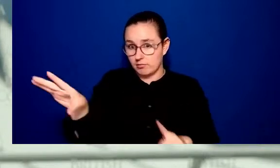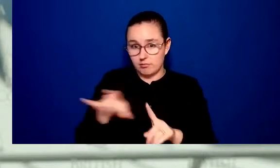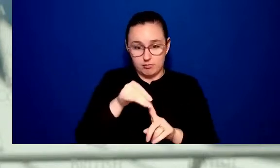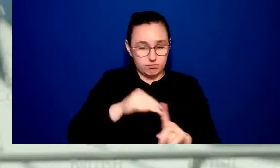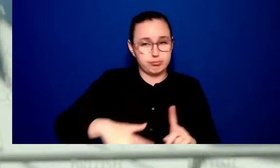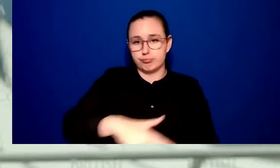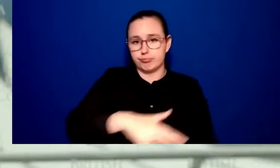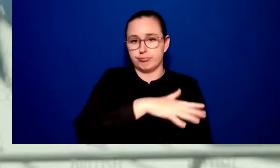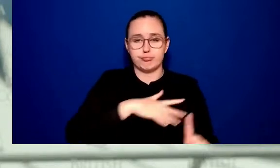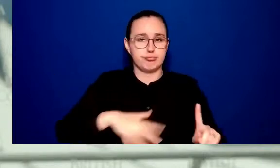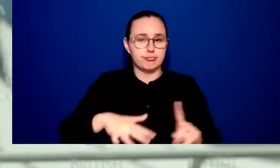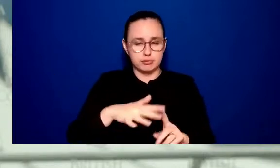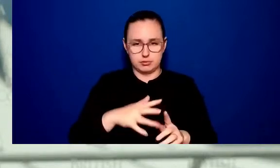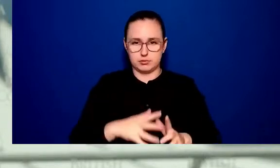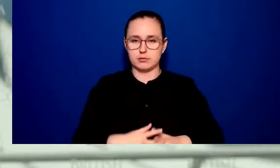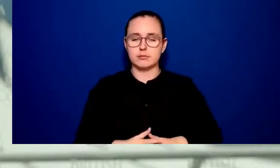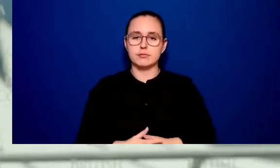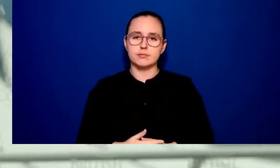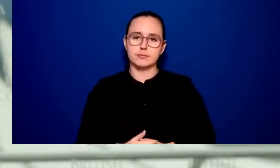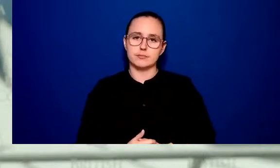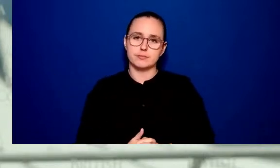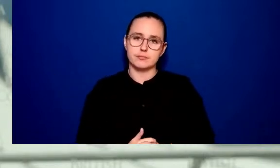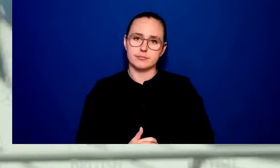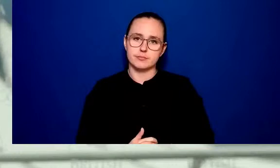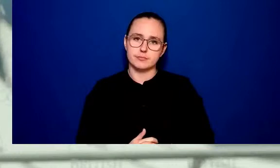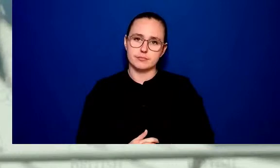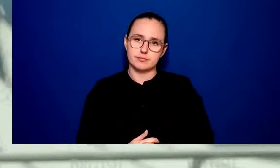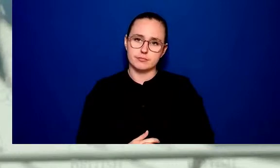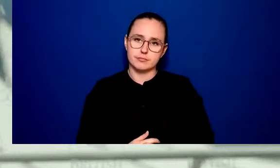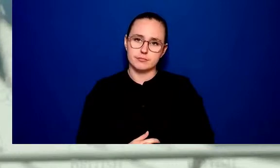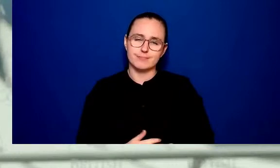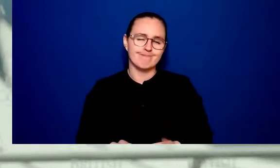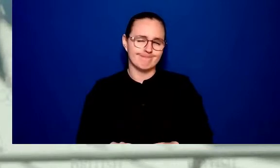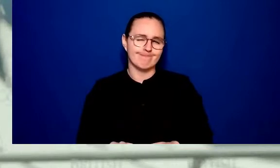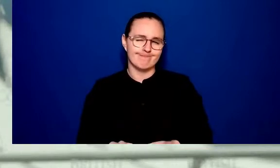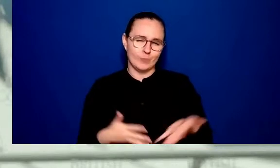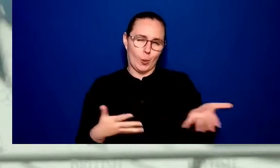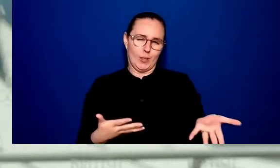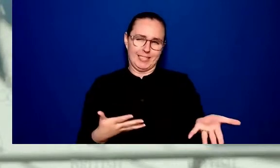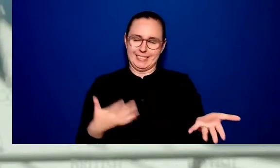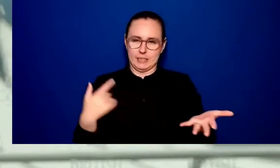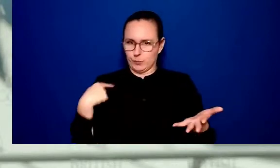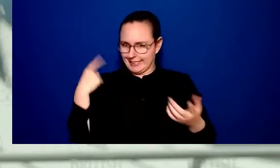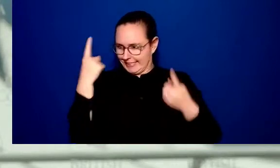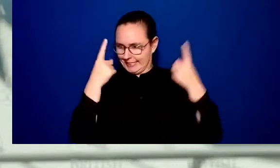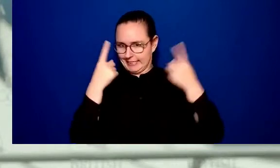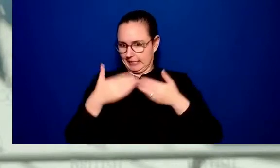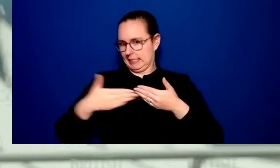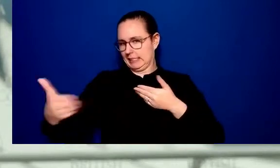start thinking about right now as we move into the fall. In